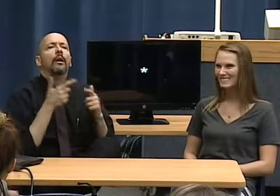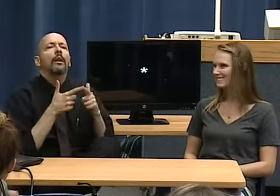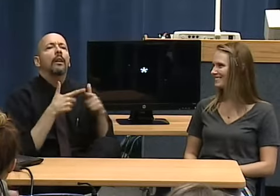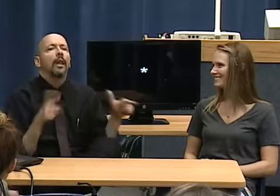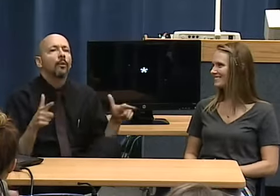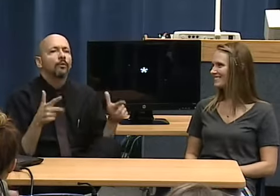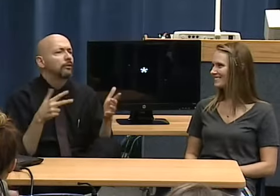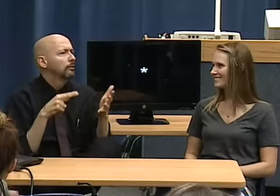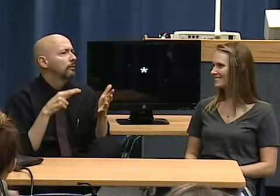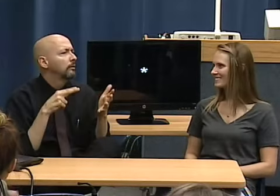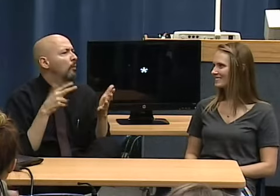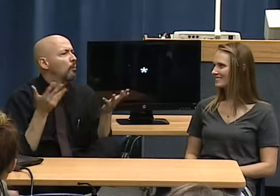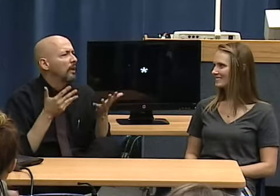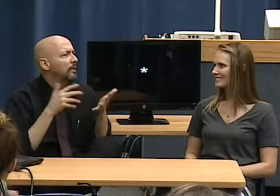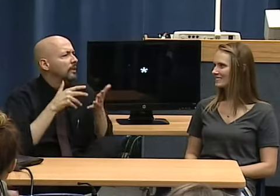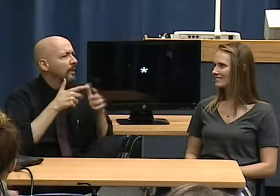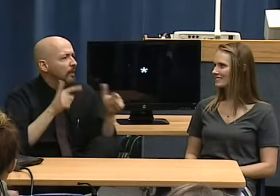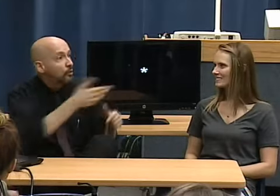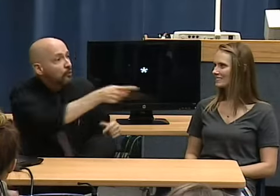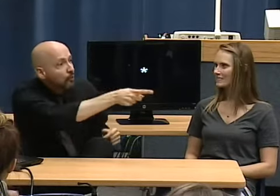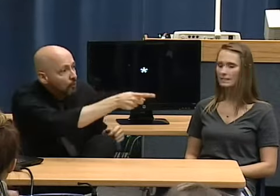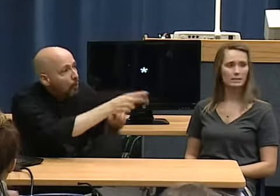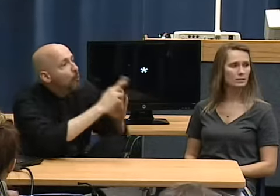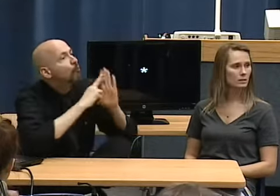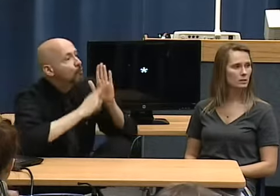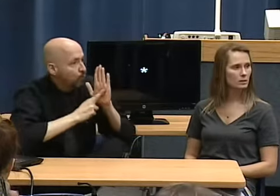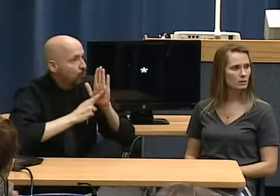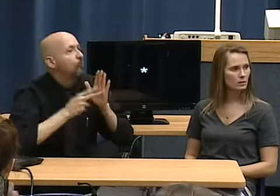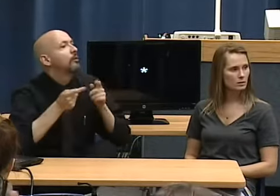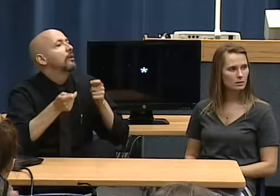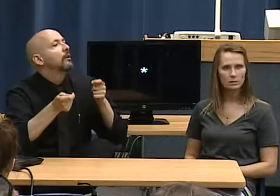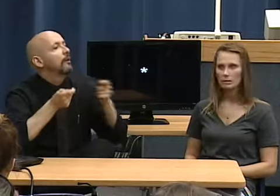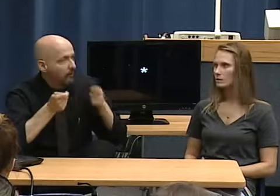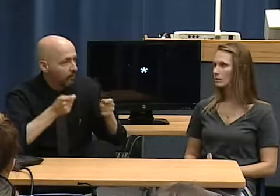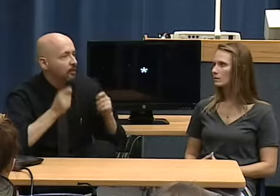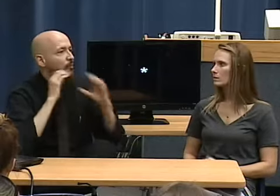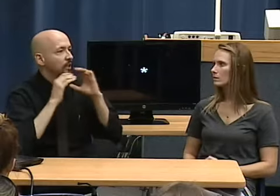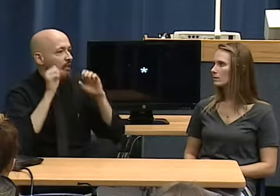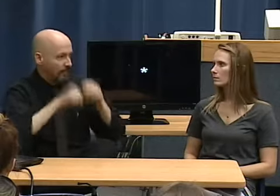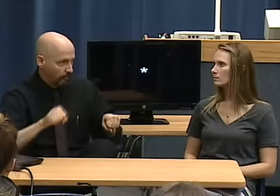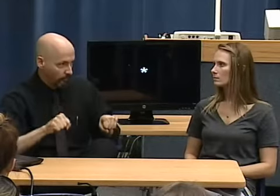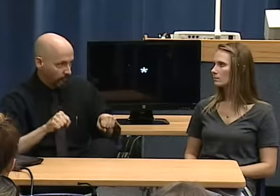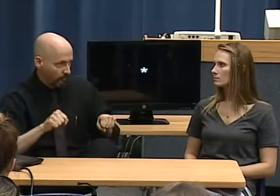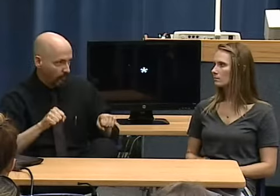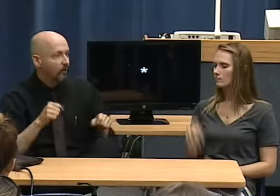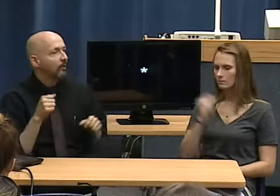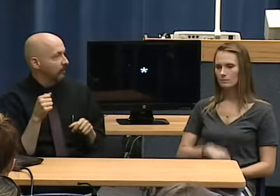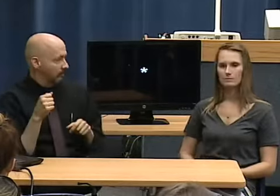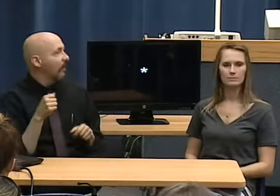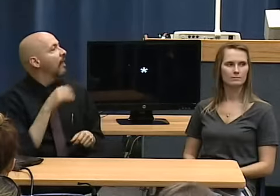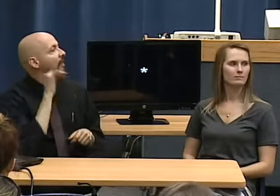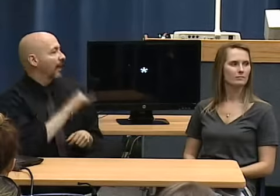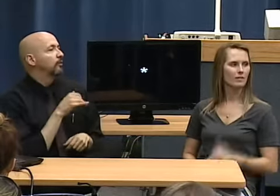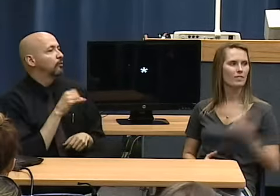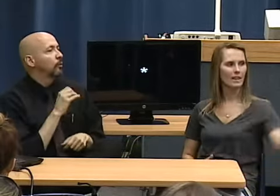"Language." What does "language" mean? You? A rule governed communication system. That's what it is.